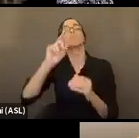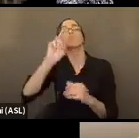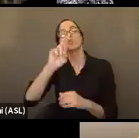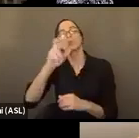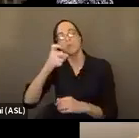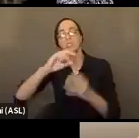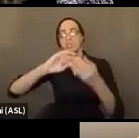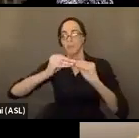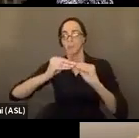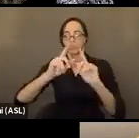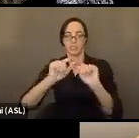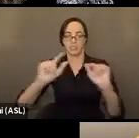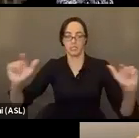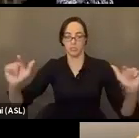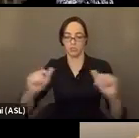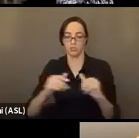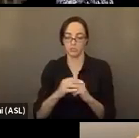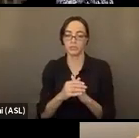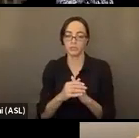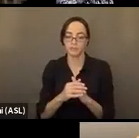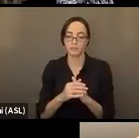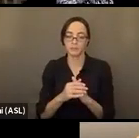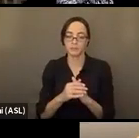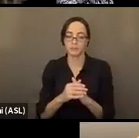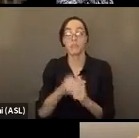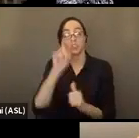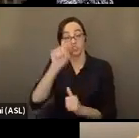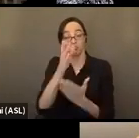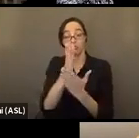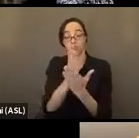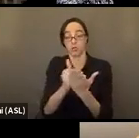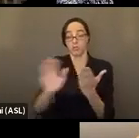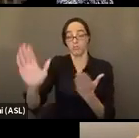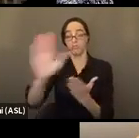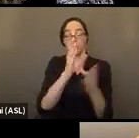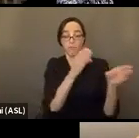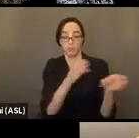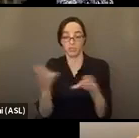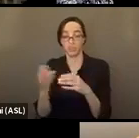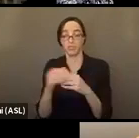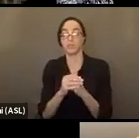plan should also include any kind of you know equipment needs that you have